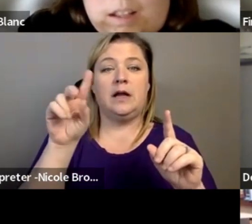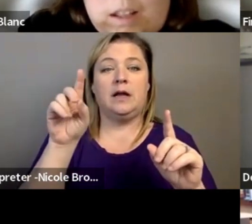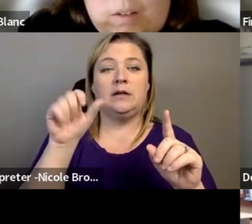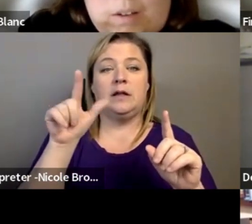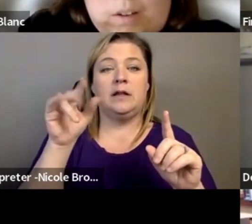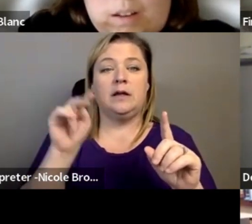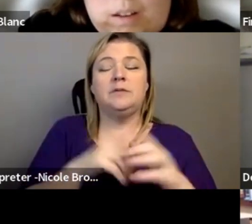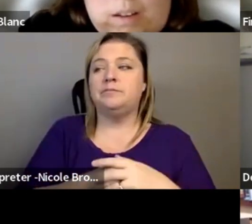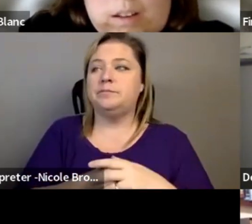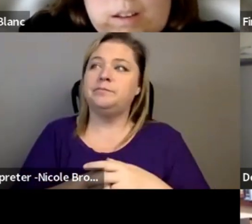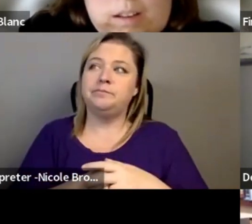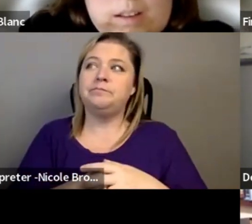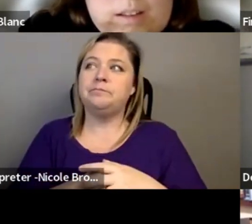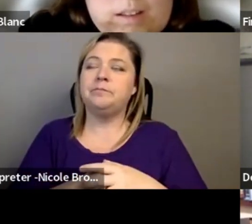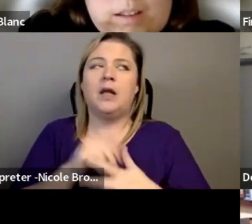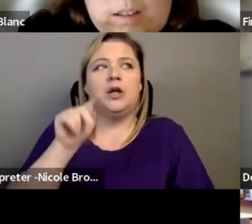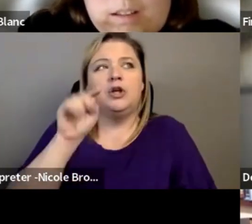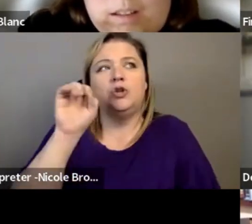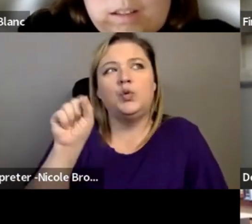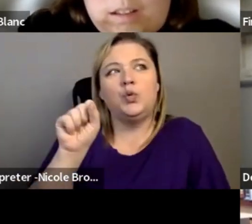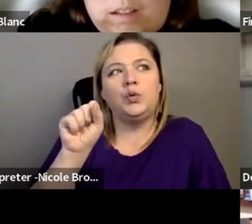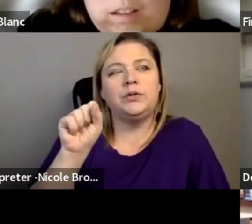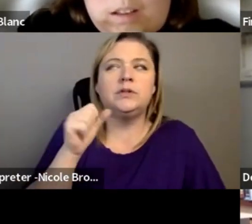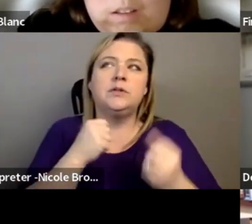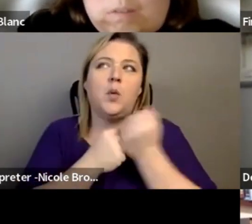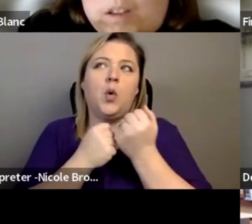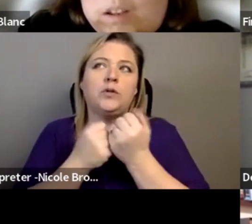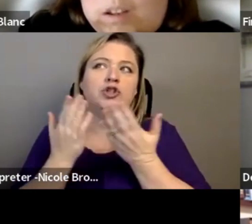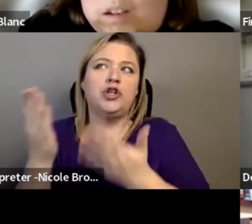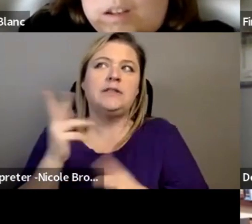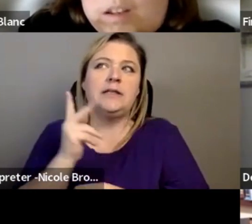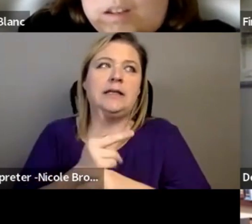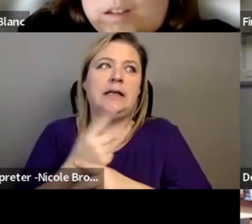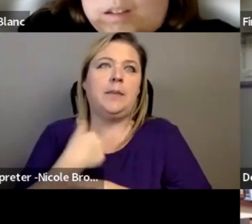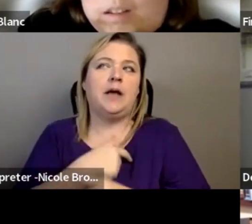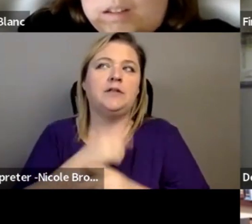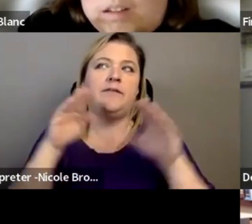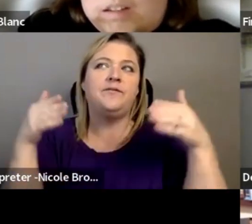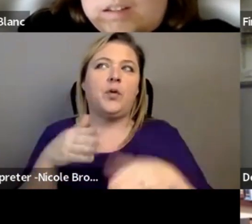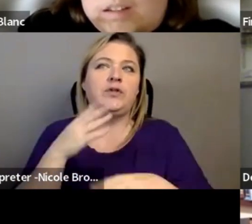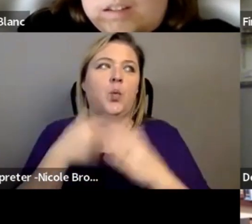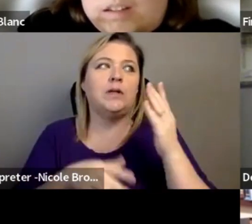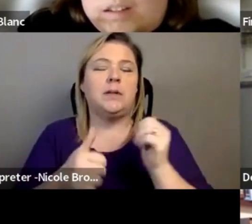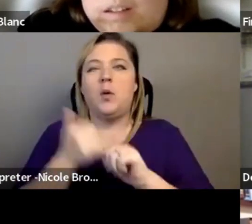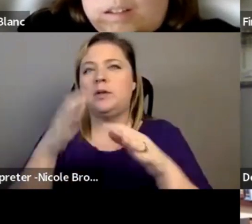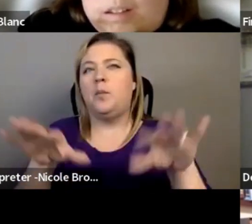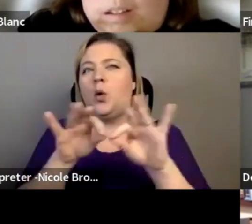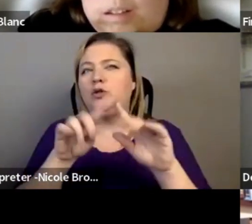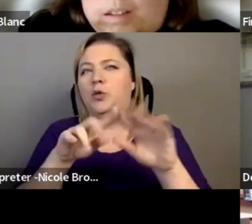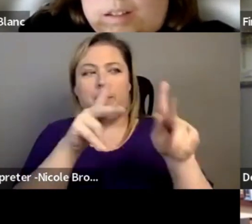Deyanelin Galvez: So tools are supports that I can suggest to us to help our supporters focus on what is most important to the person who is receiving support